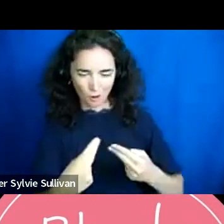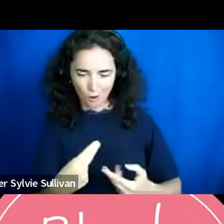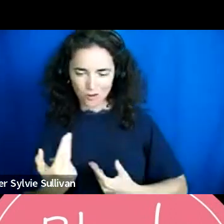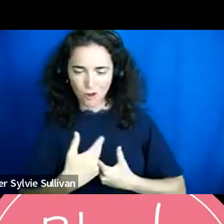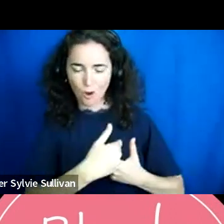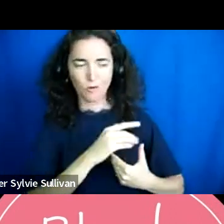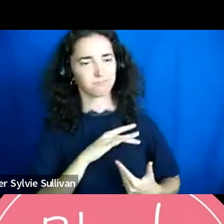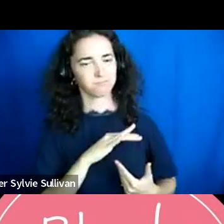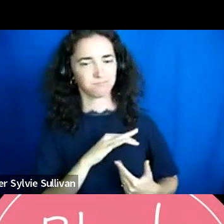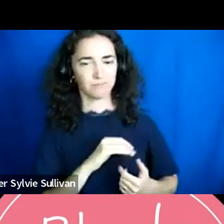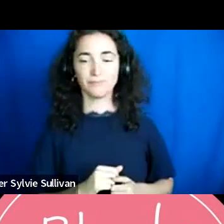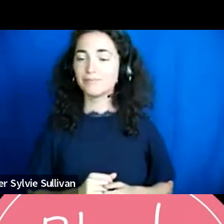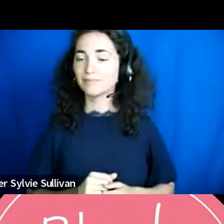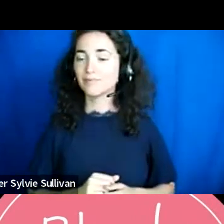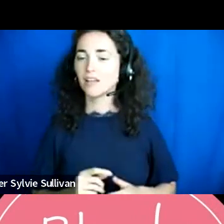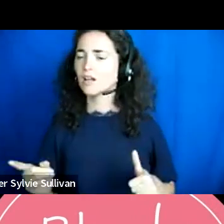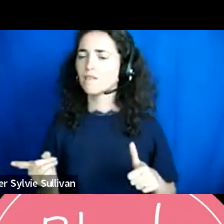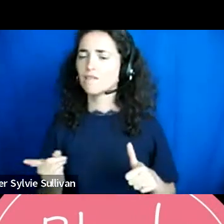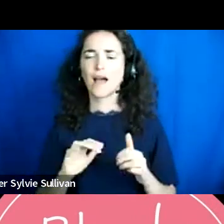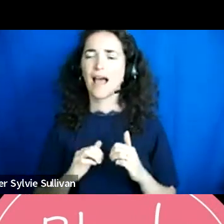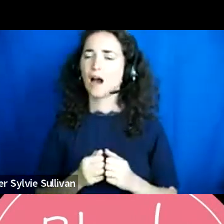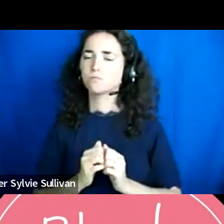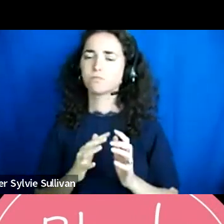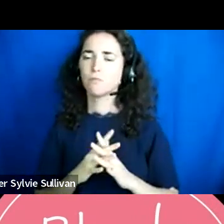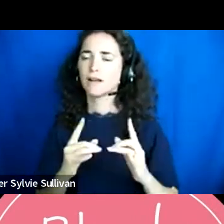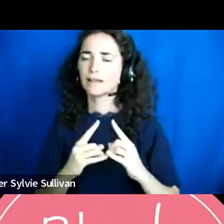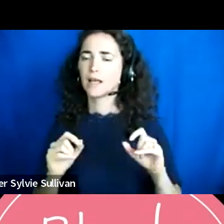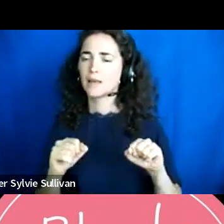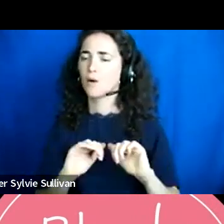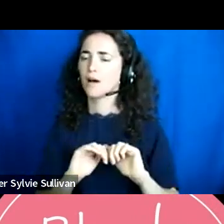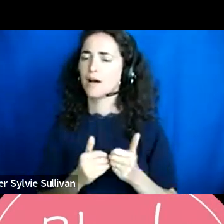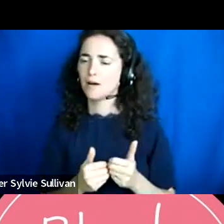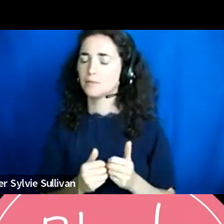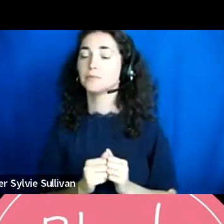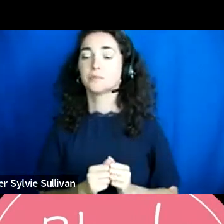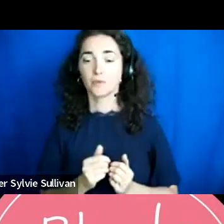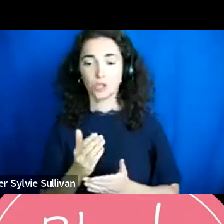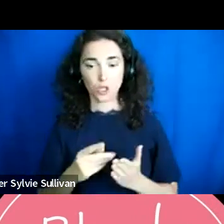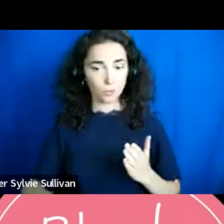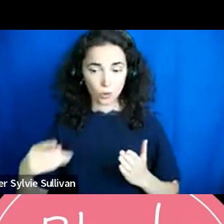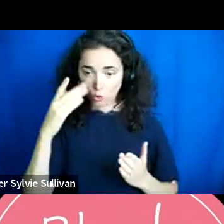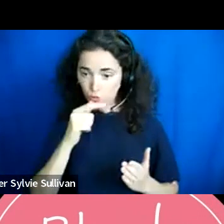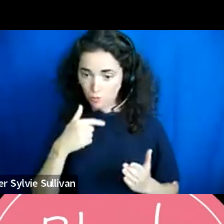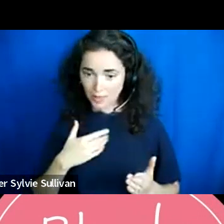So a little bit about how in the world Camp Able got started. So for those of you that do not know me. My name is Blanche Falk.